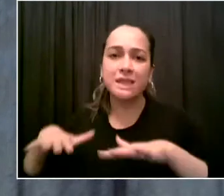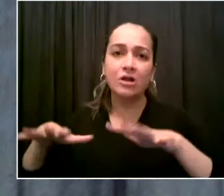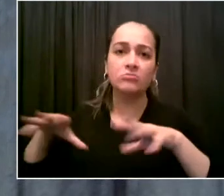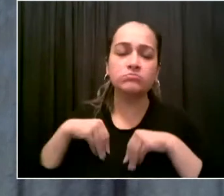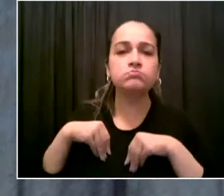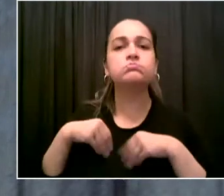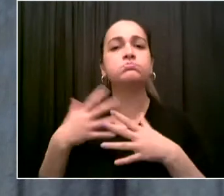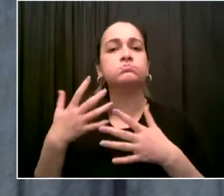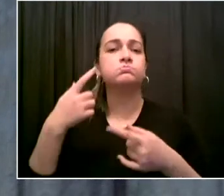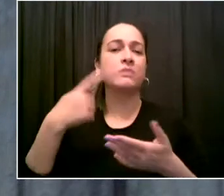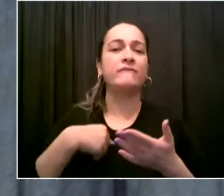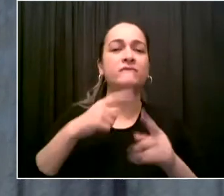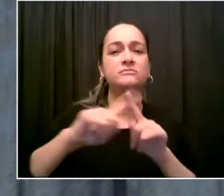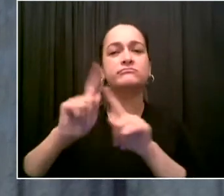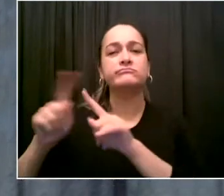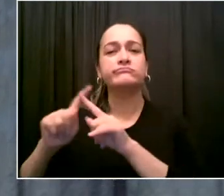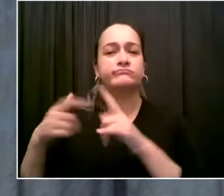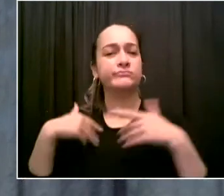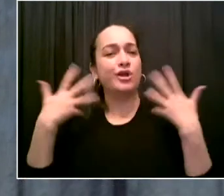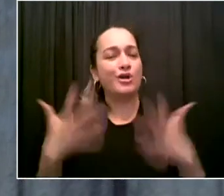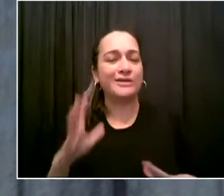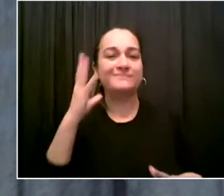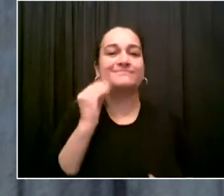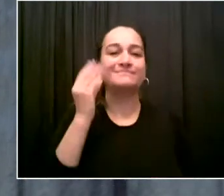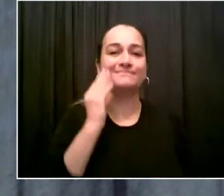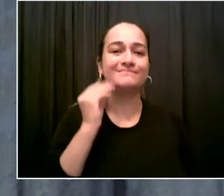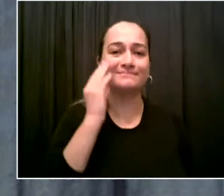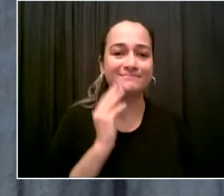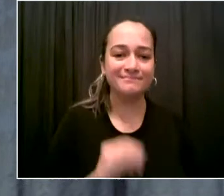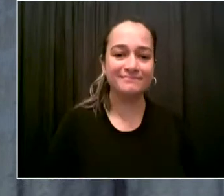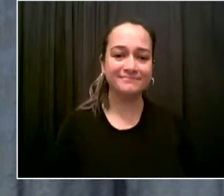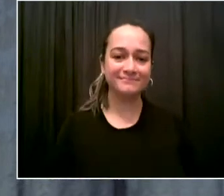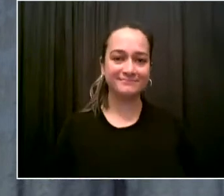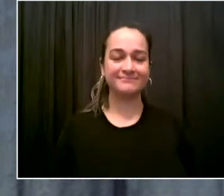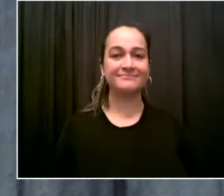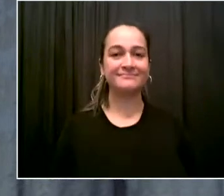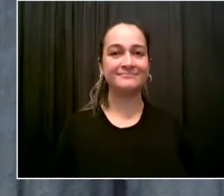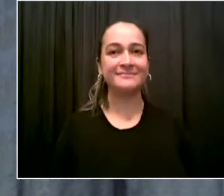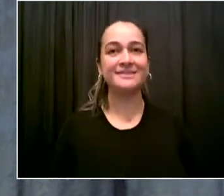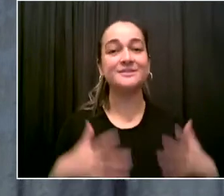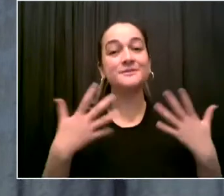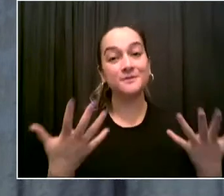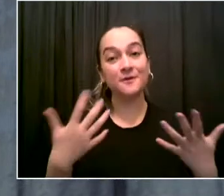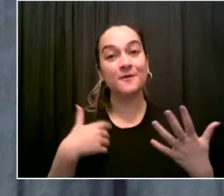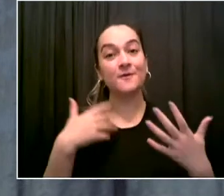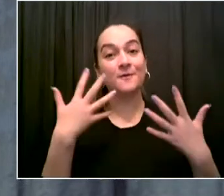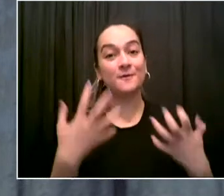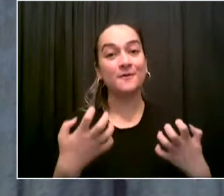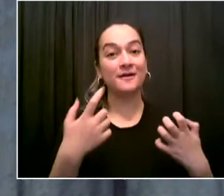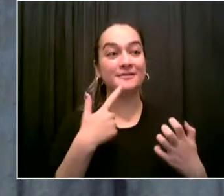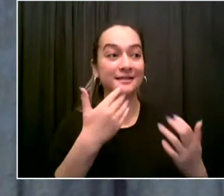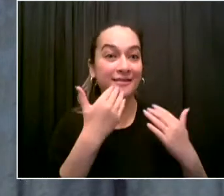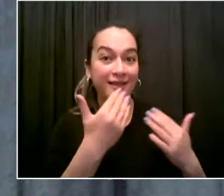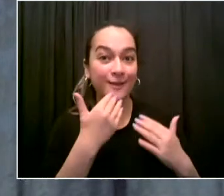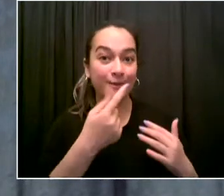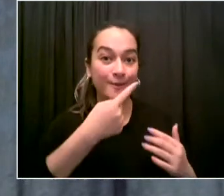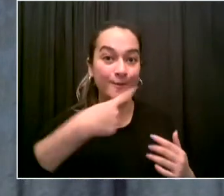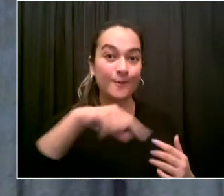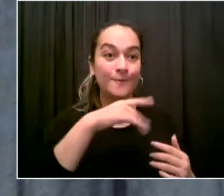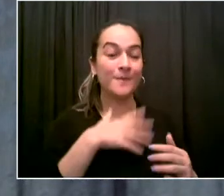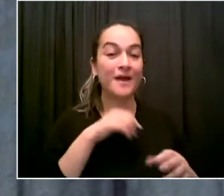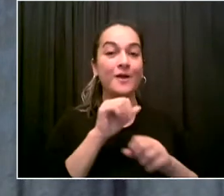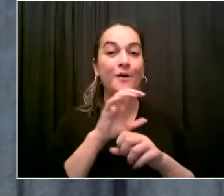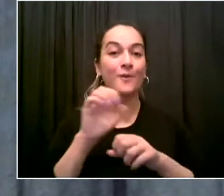TO BE GIVEN,